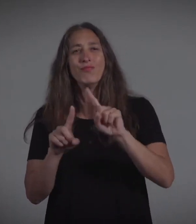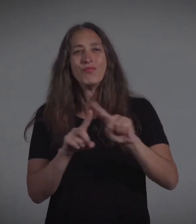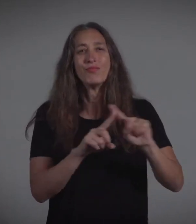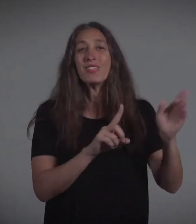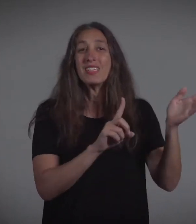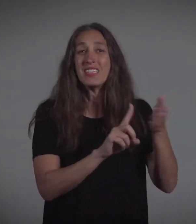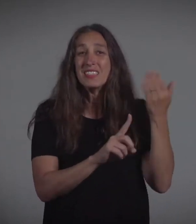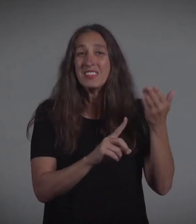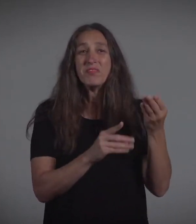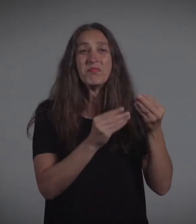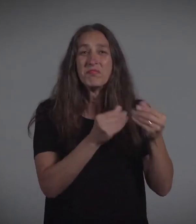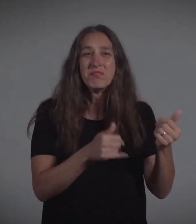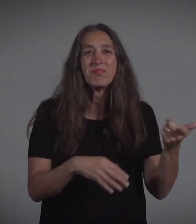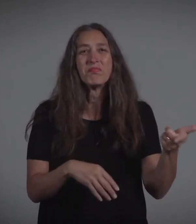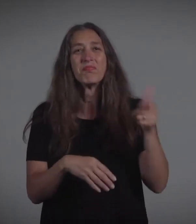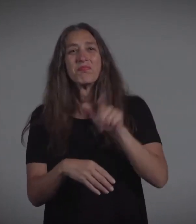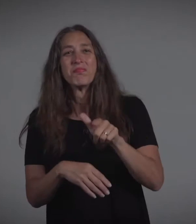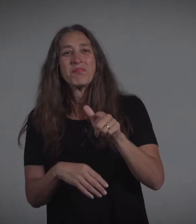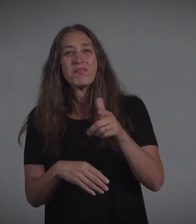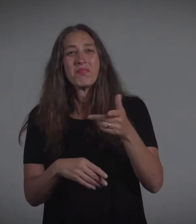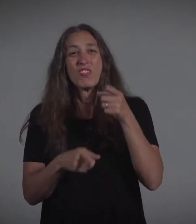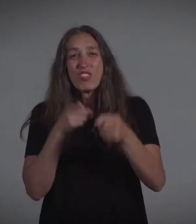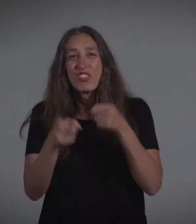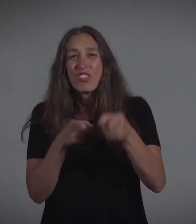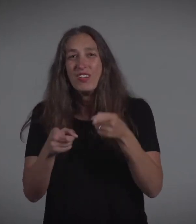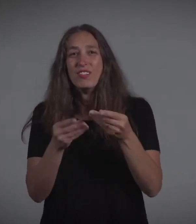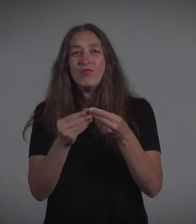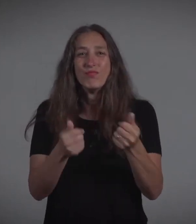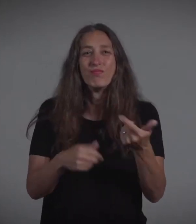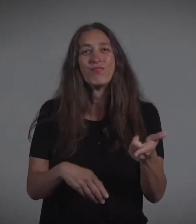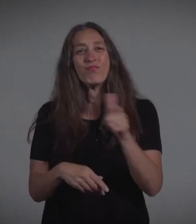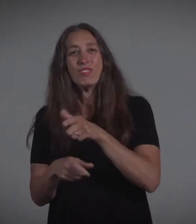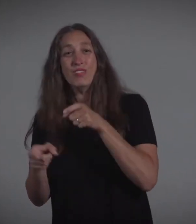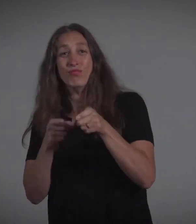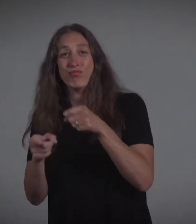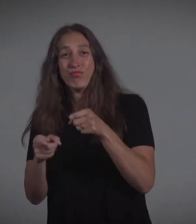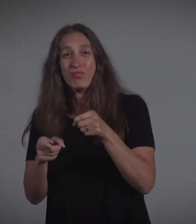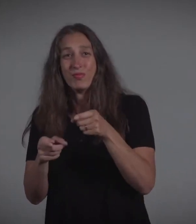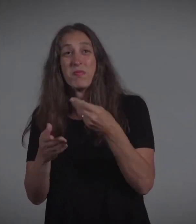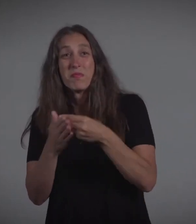Forms of control include physical, verbal, and financial.